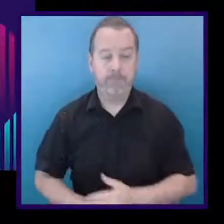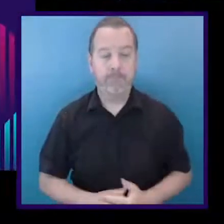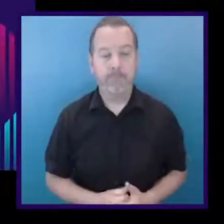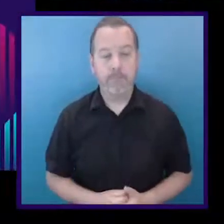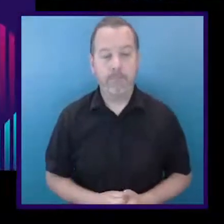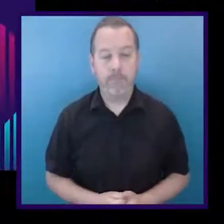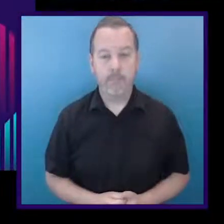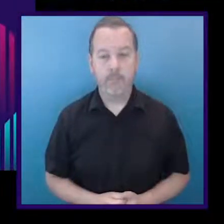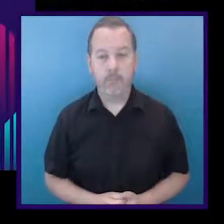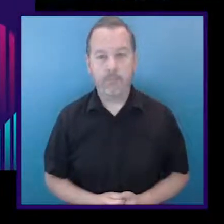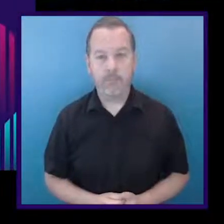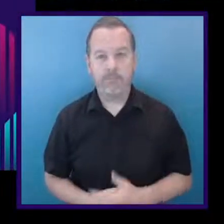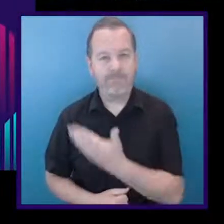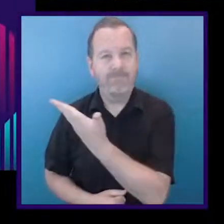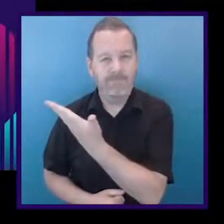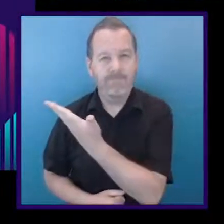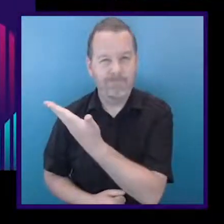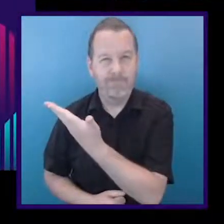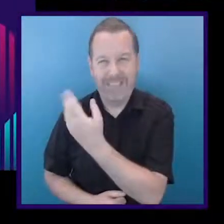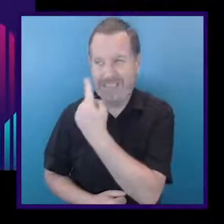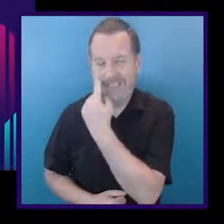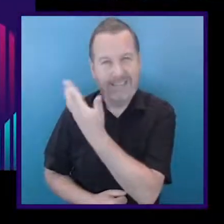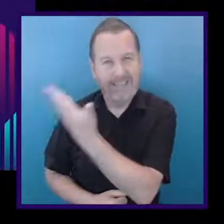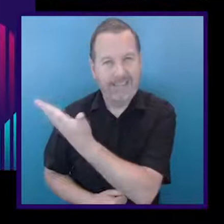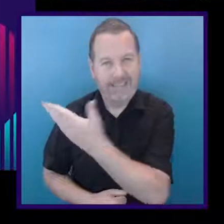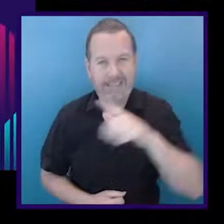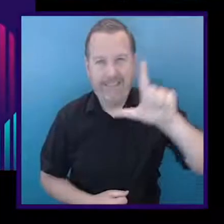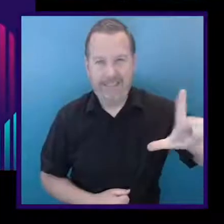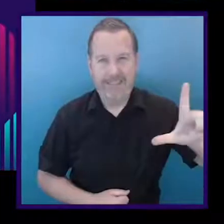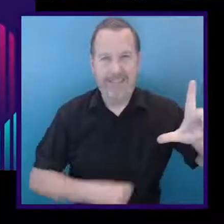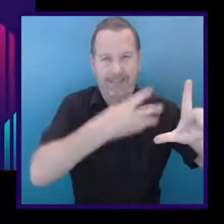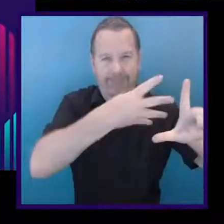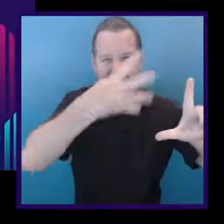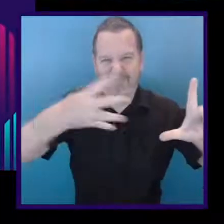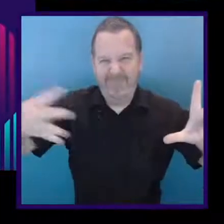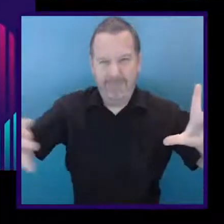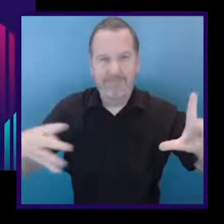So along here, you should be able to see the graph of the main curriculum languages that